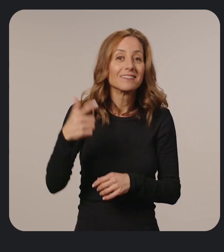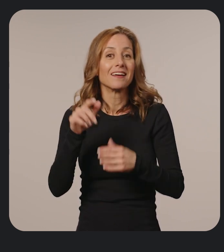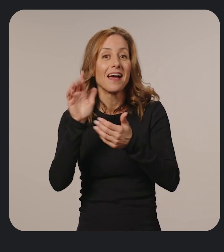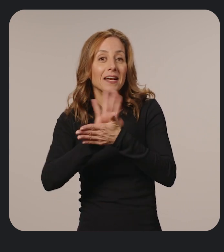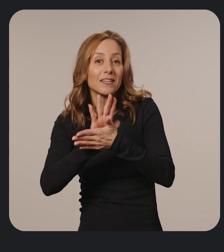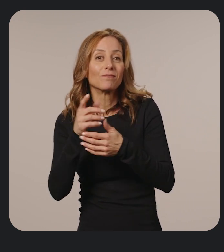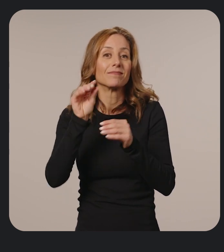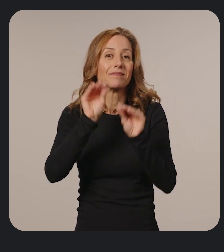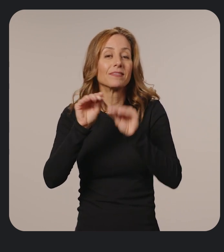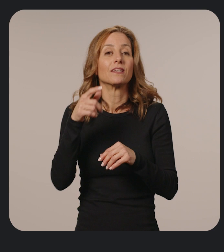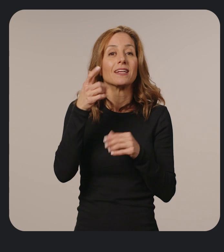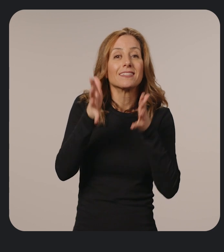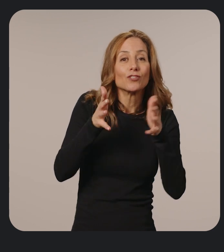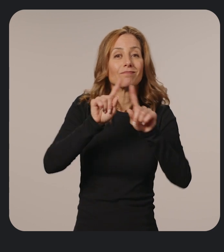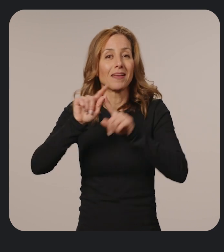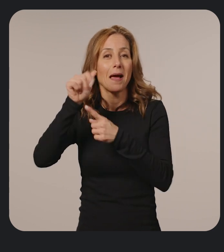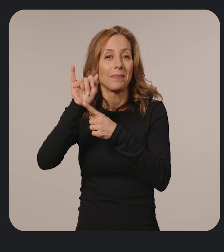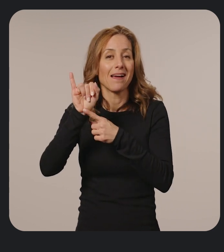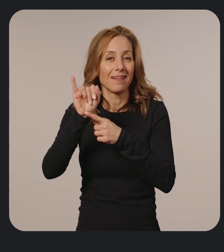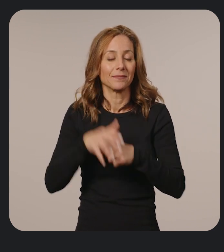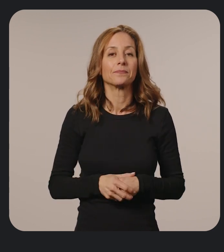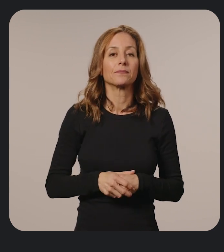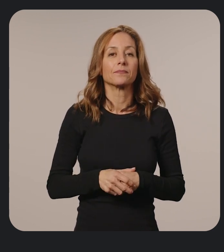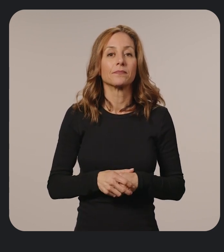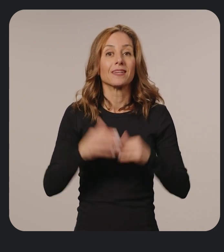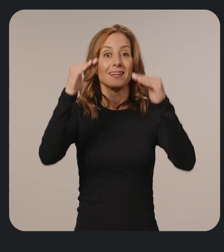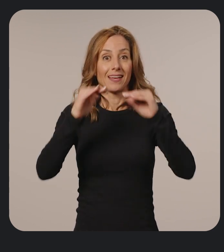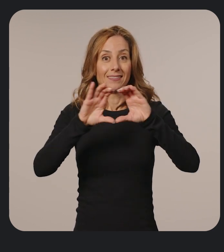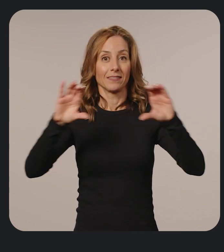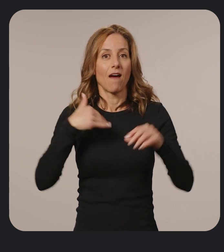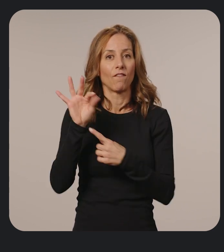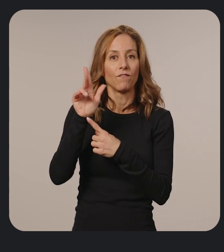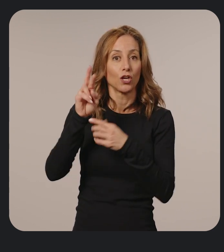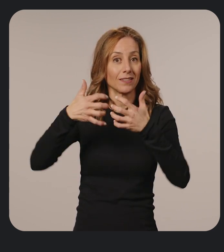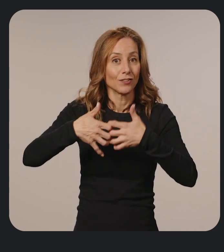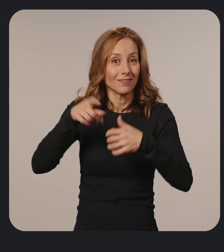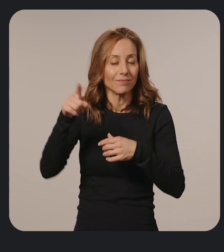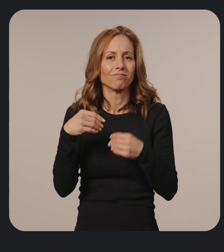It has widgets and animations and gestures-- all those APIs that we code against. Next you have the Flutter Engine,